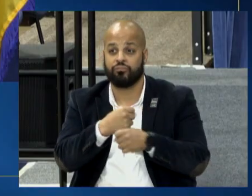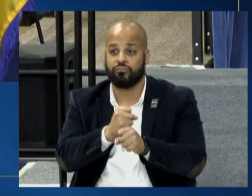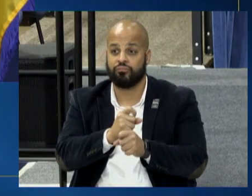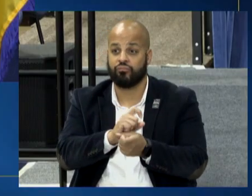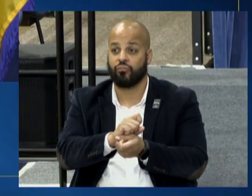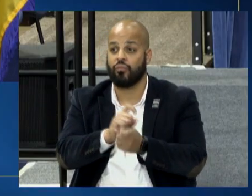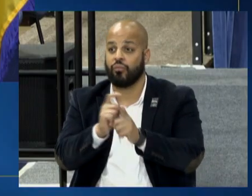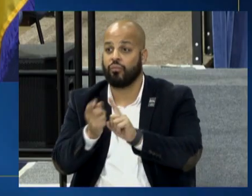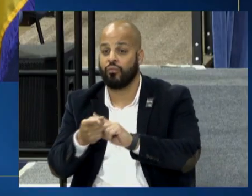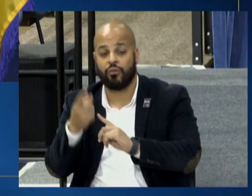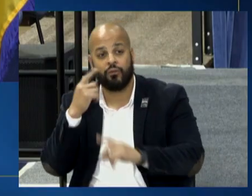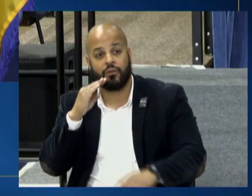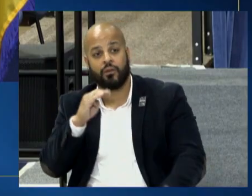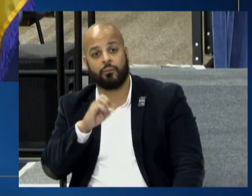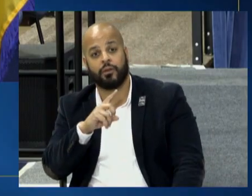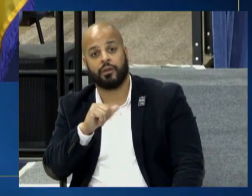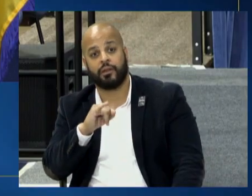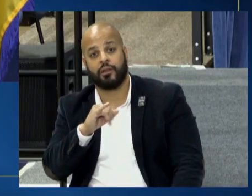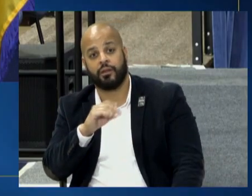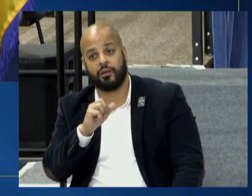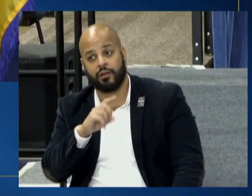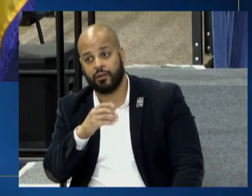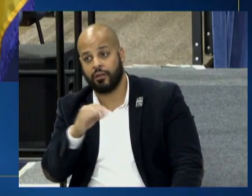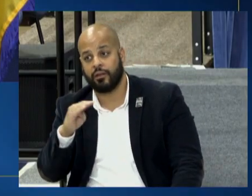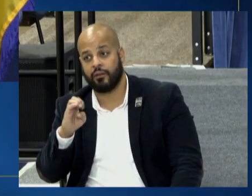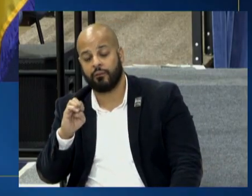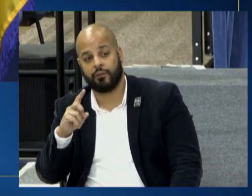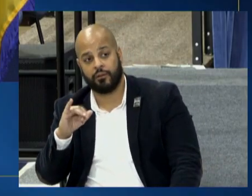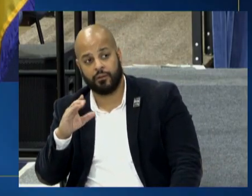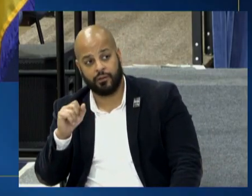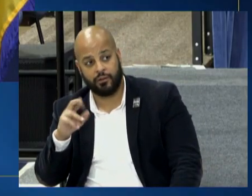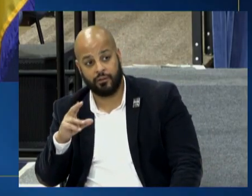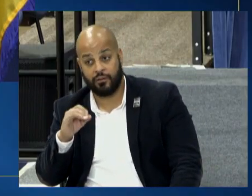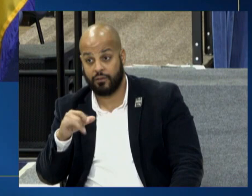and CHIP. The goal of these alternative payment models is to improve quality,